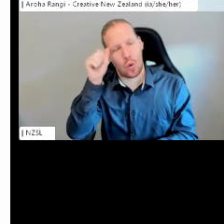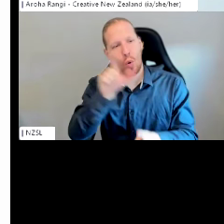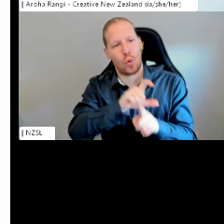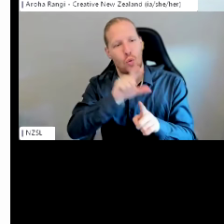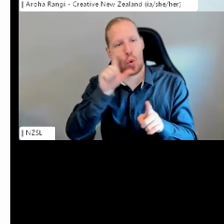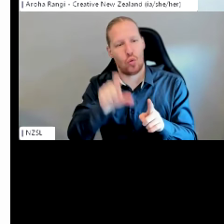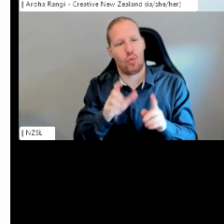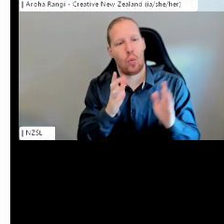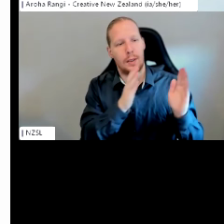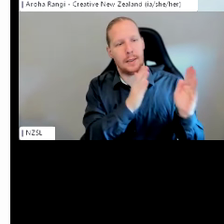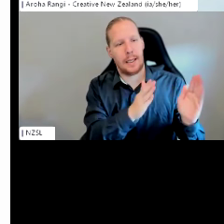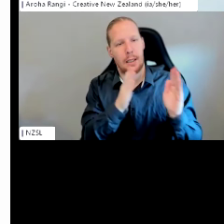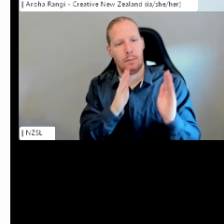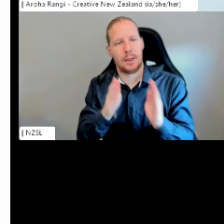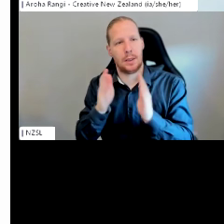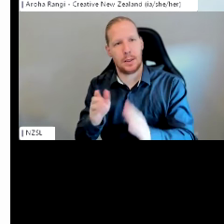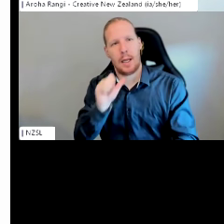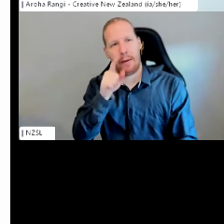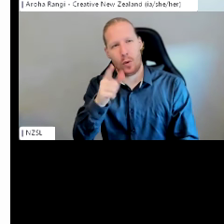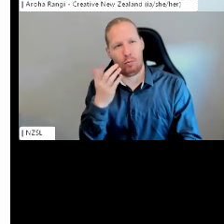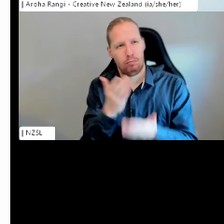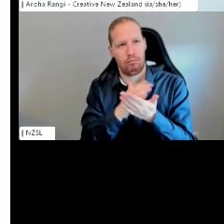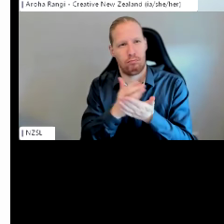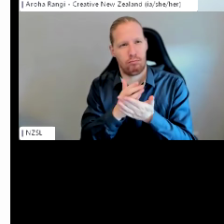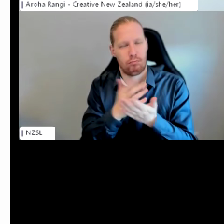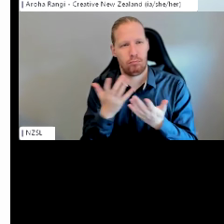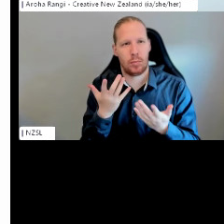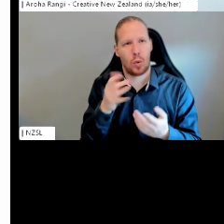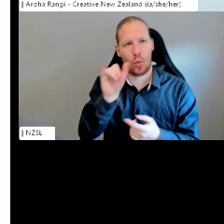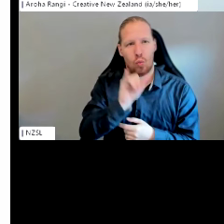if you if you don't know about it or you can't remember which segment you were or you just fancy